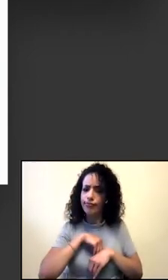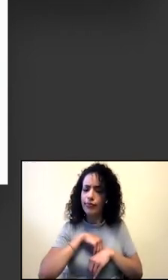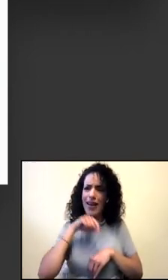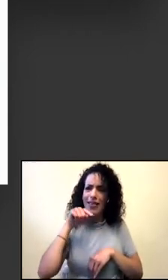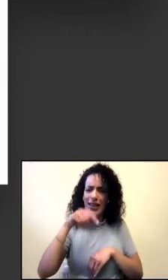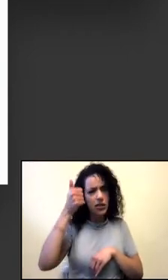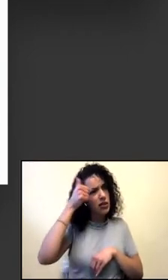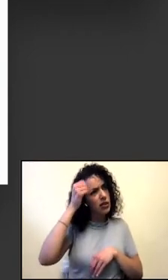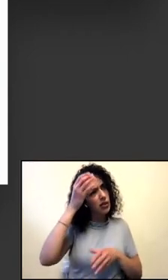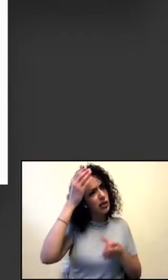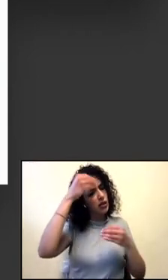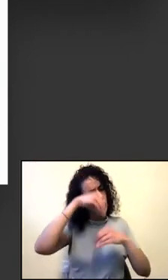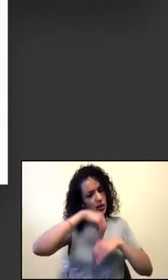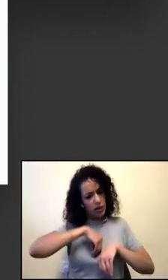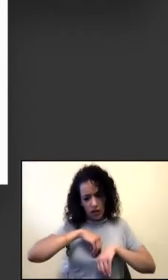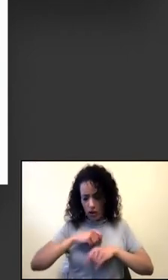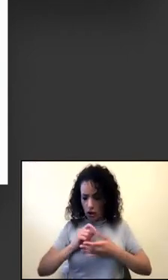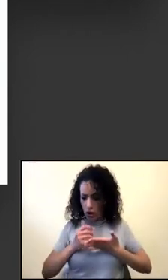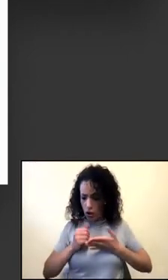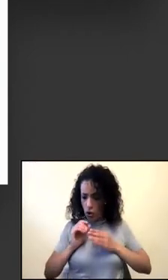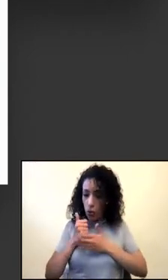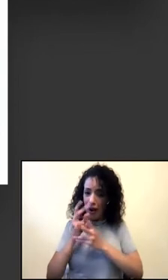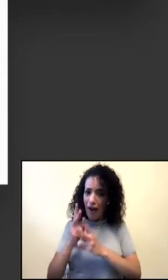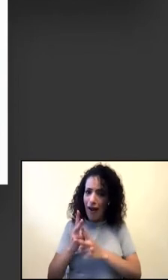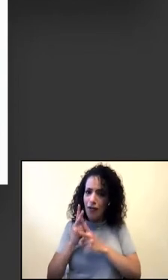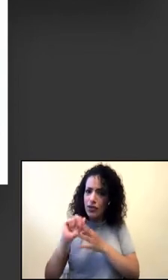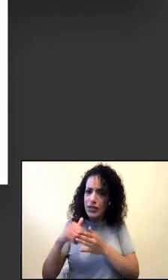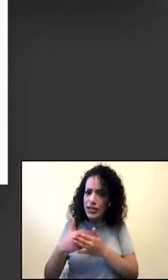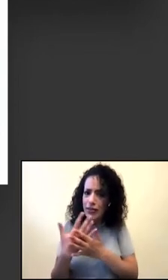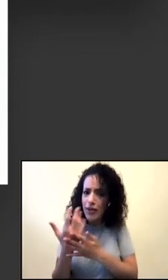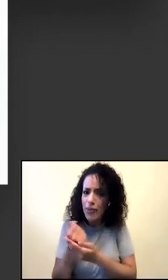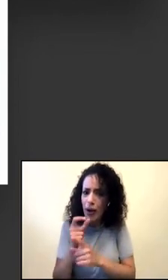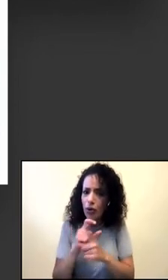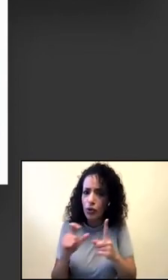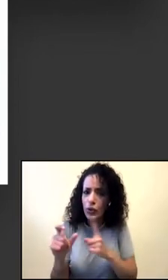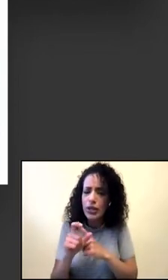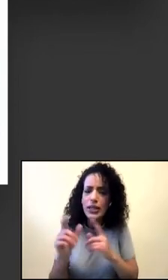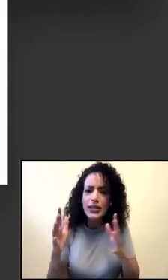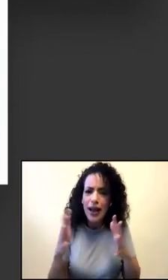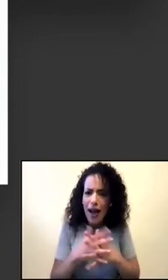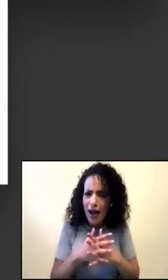our communities. And so I wanted to ask you all, how you see space being made for embodied